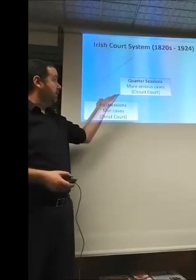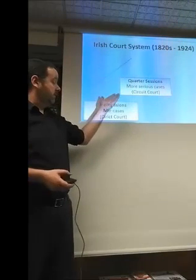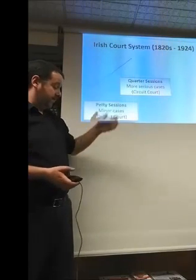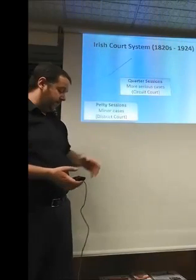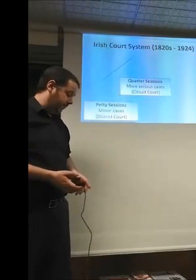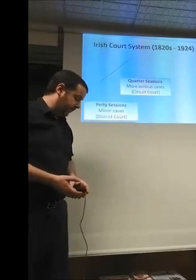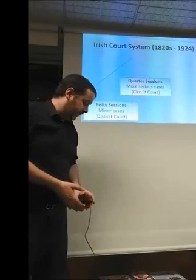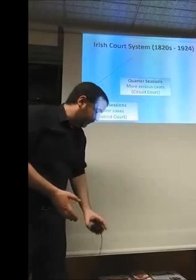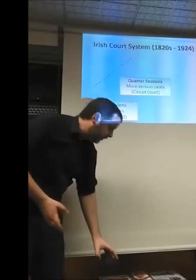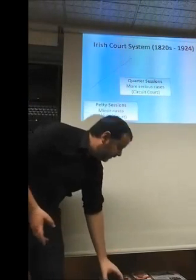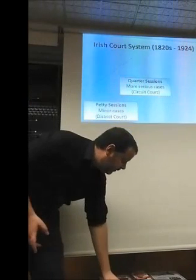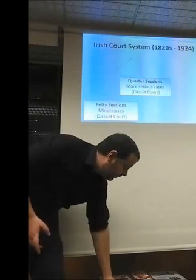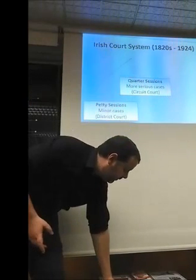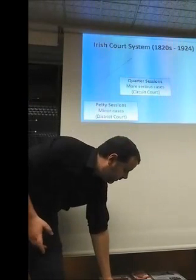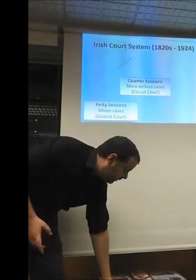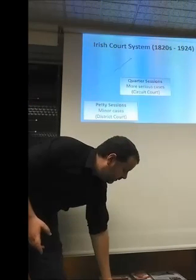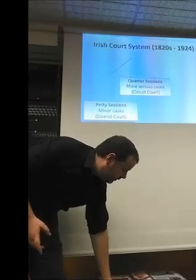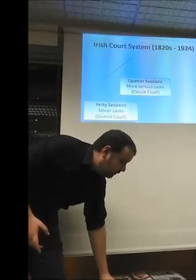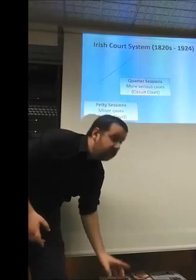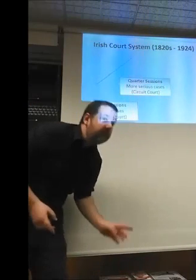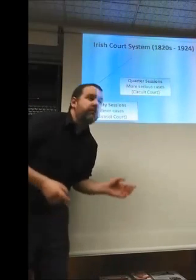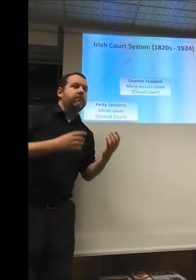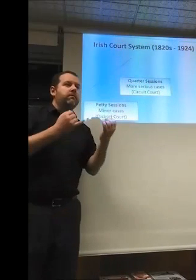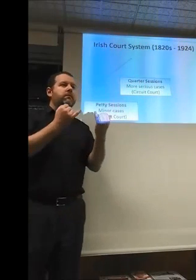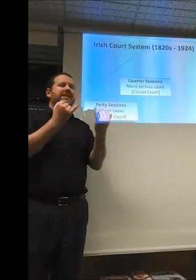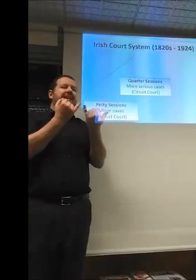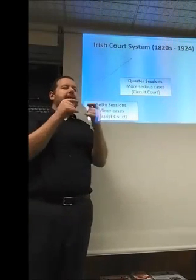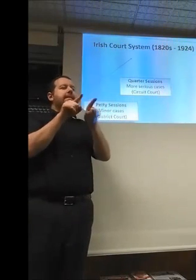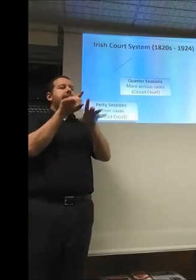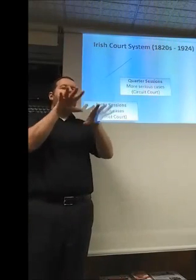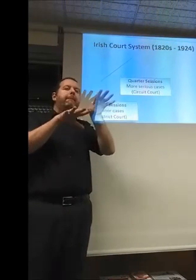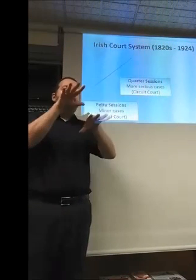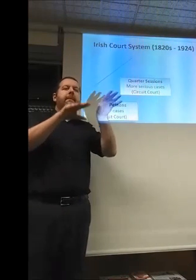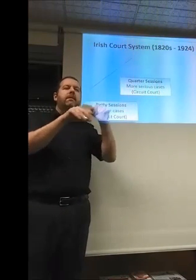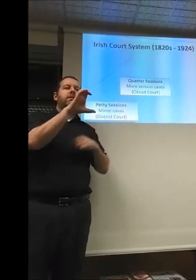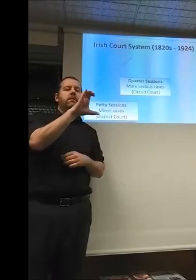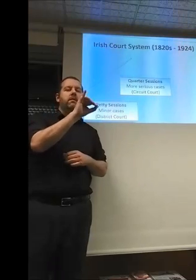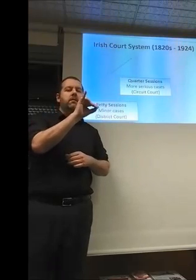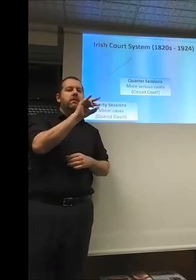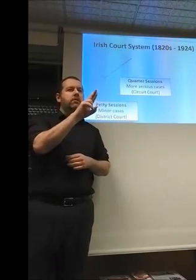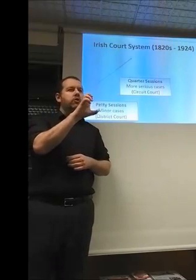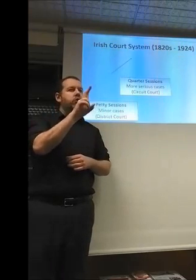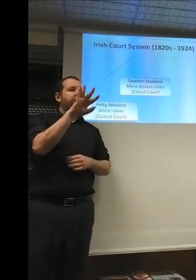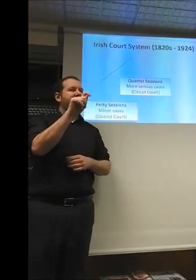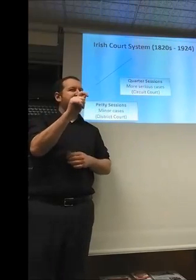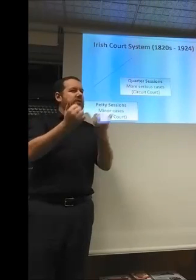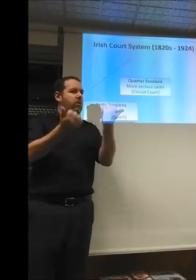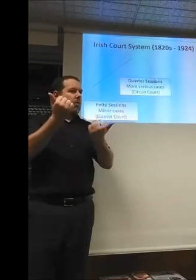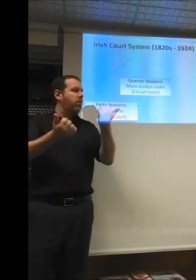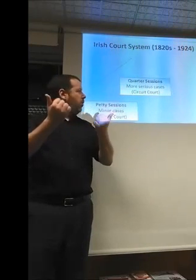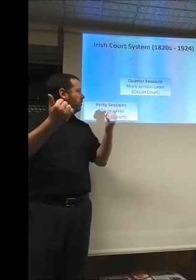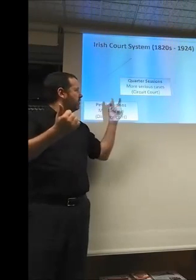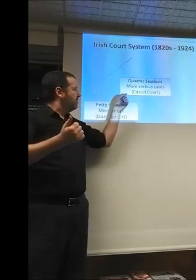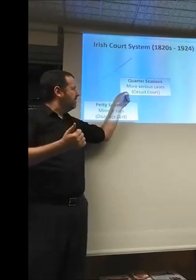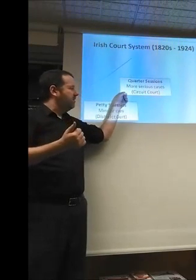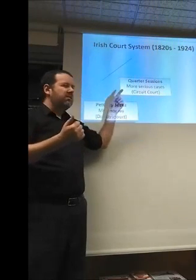And then this is the second highest, the next level up, this would be similar to the circuit court today.